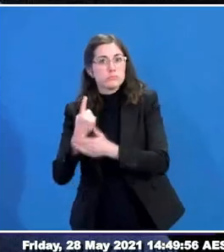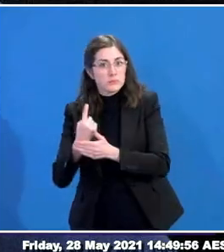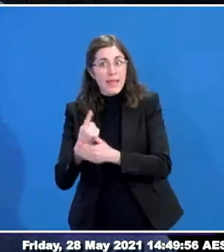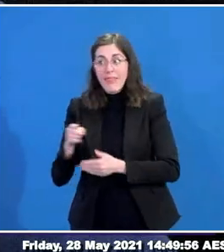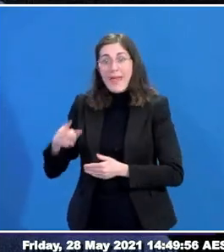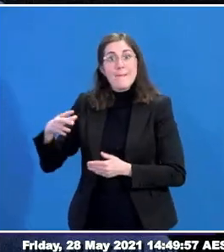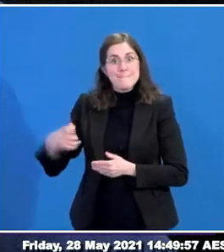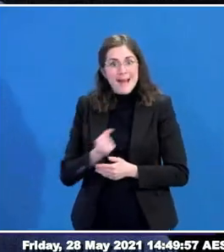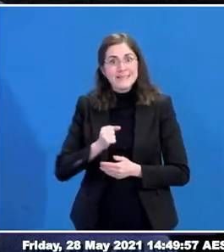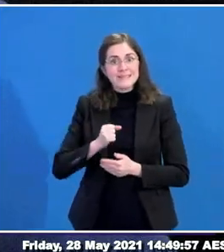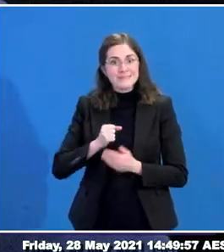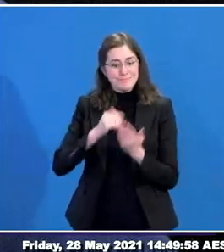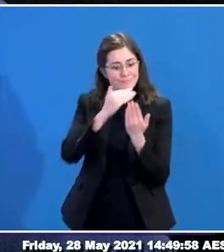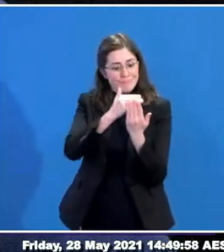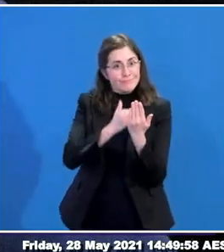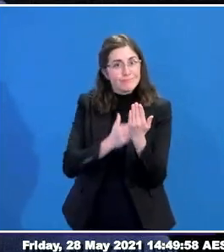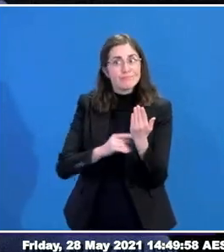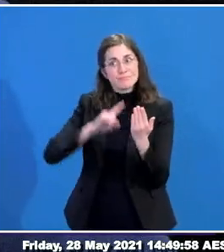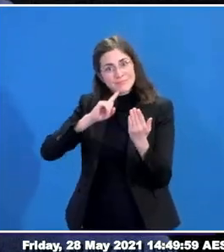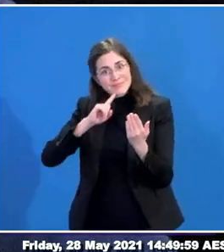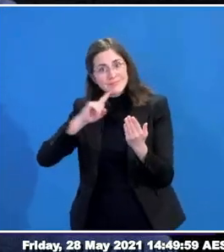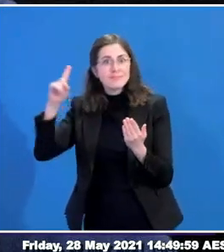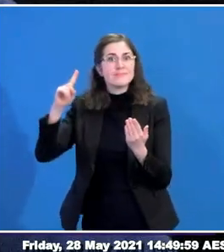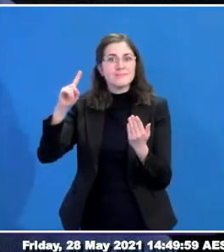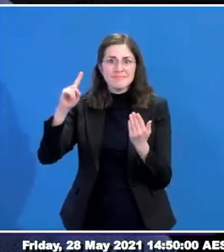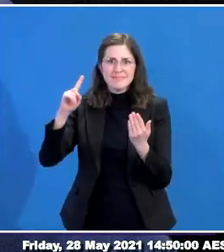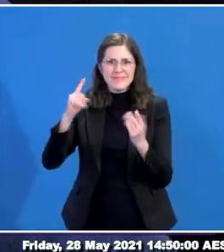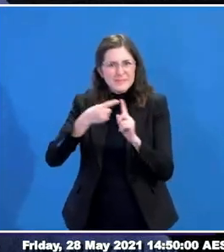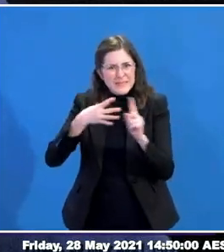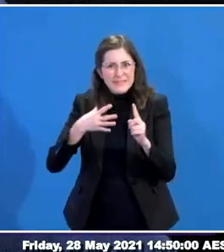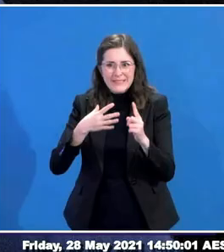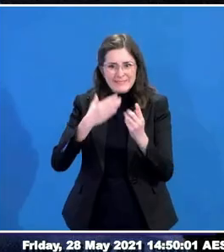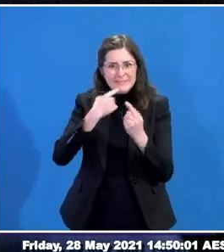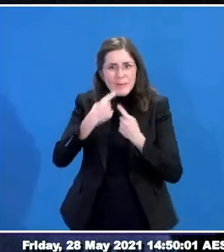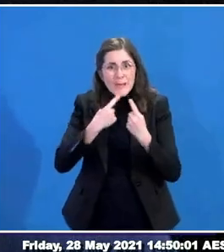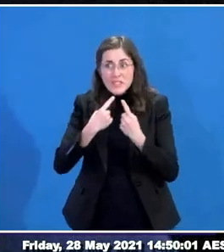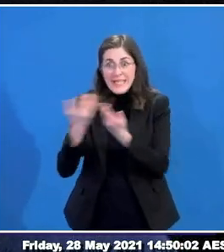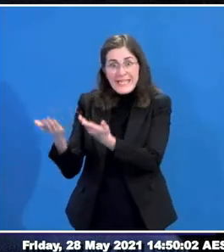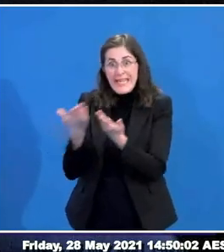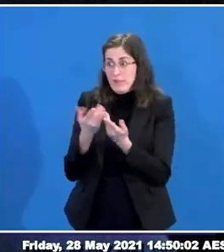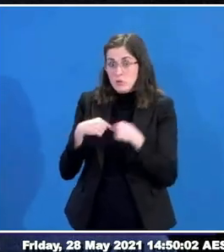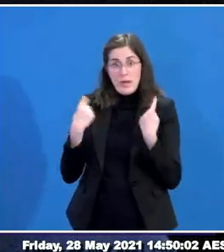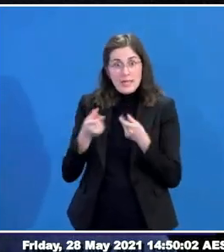subset and specified set of incidents to us as reportable incidents.